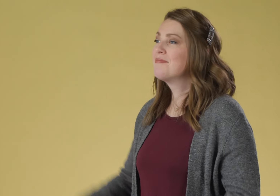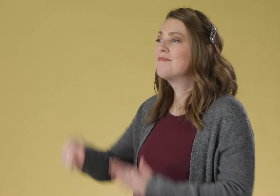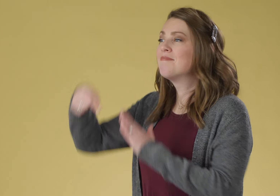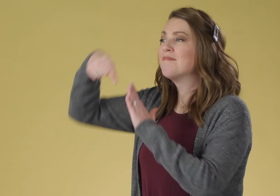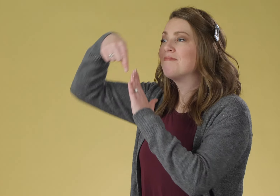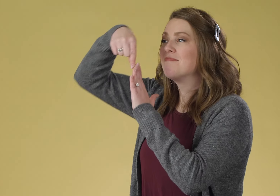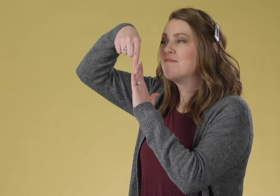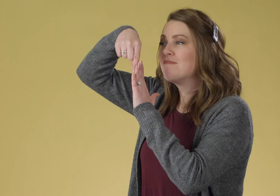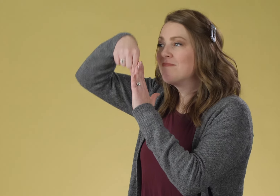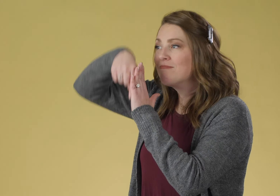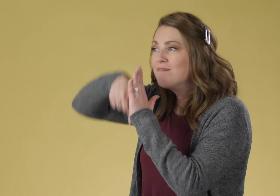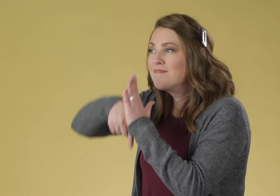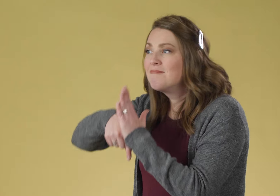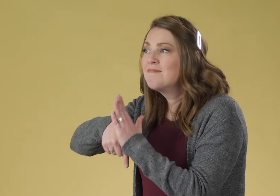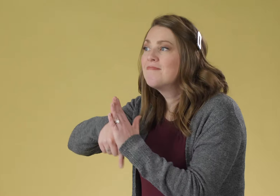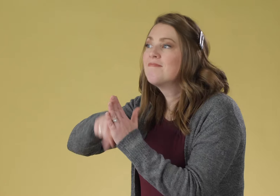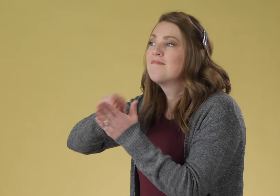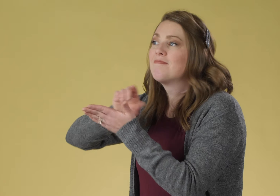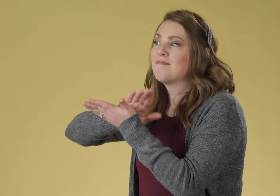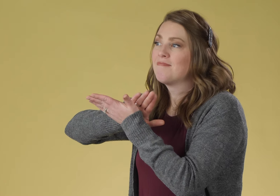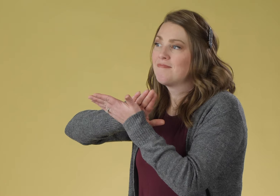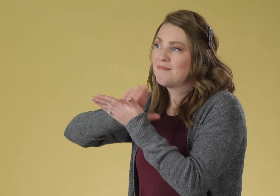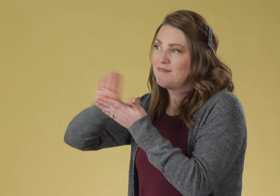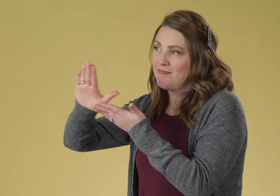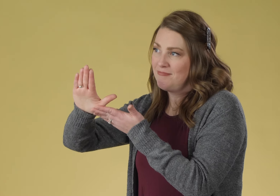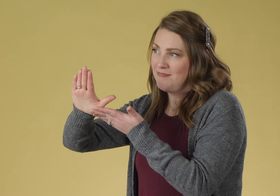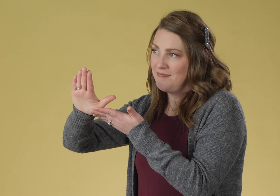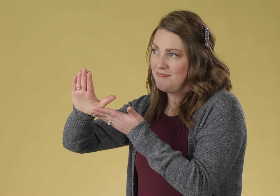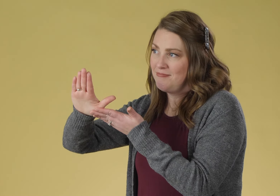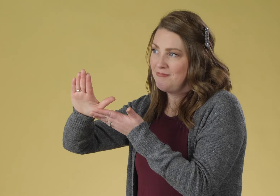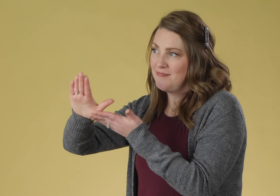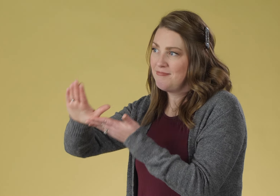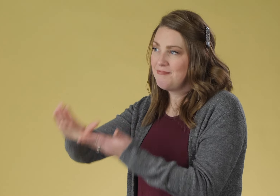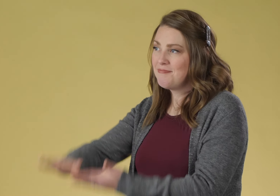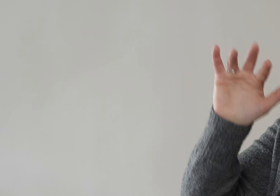Now for this instance. This fine, deep and clean.